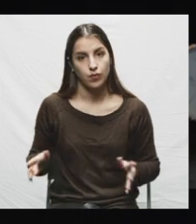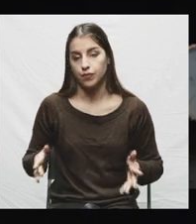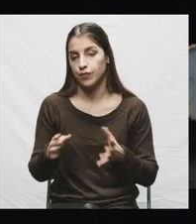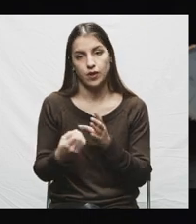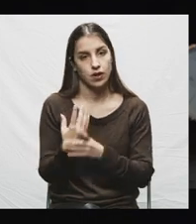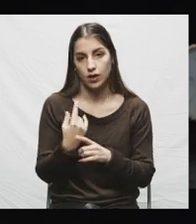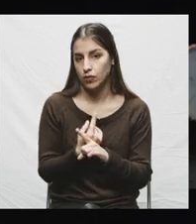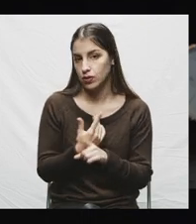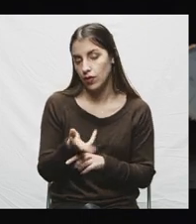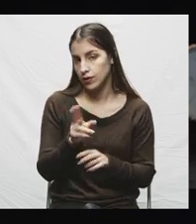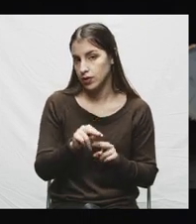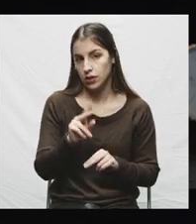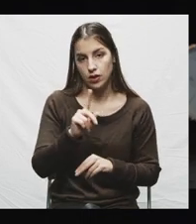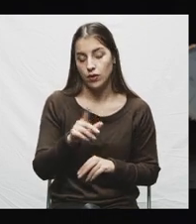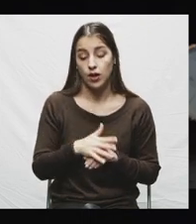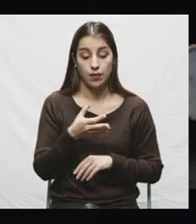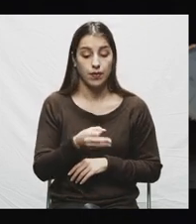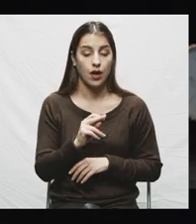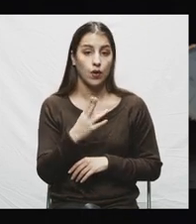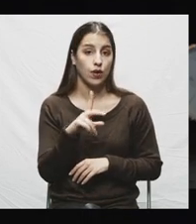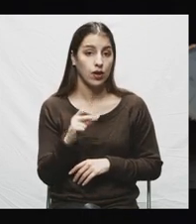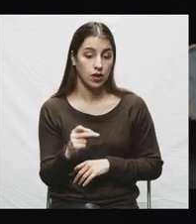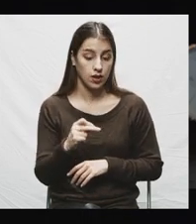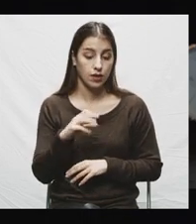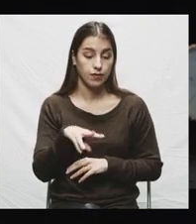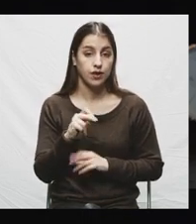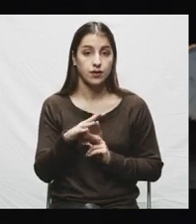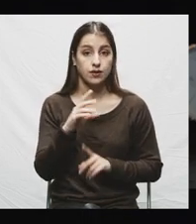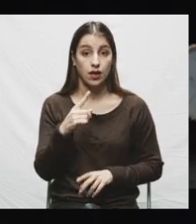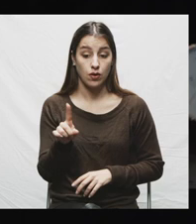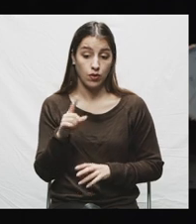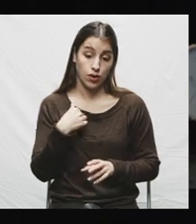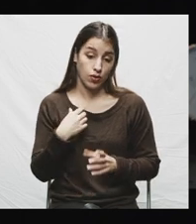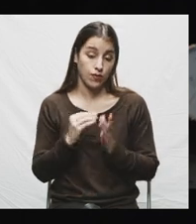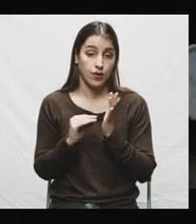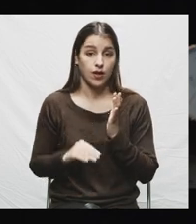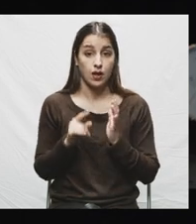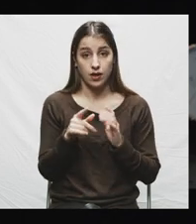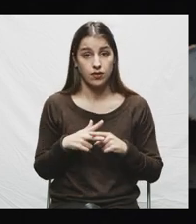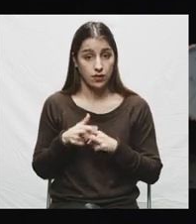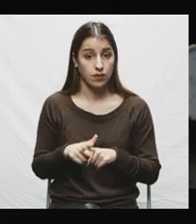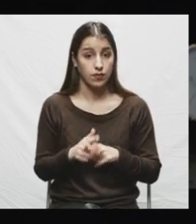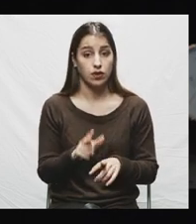generating improvisation tools. — Of course, yes. With Paula Massano I was forced to invent those tools,